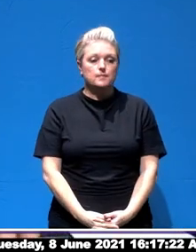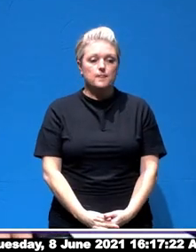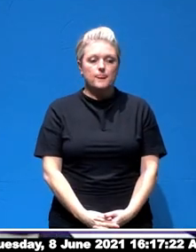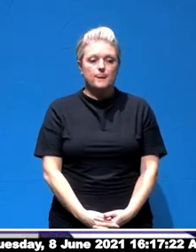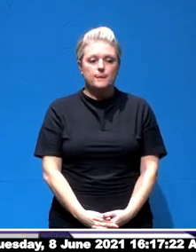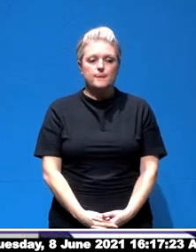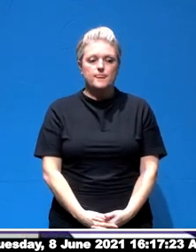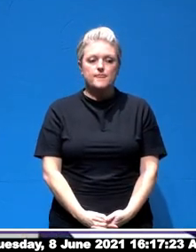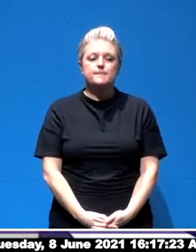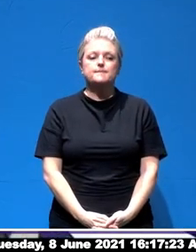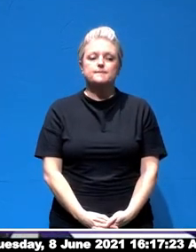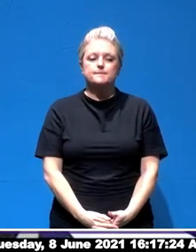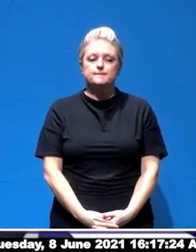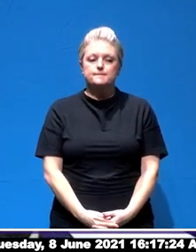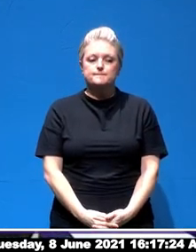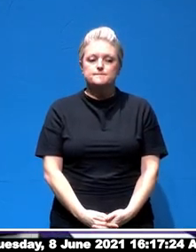Can that be brought up on the screen, please.